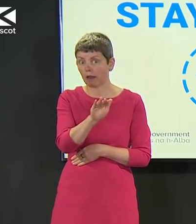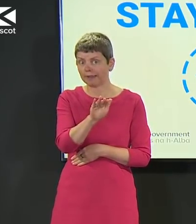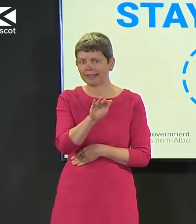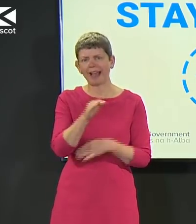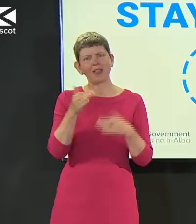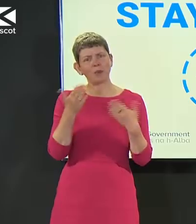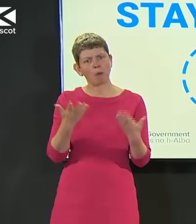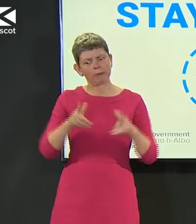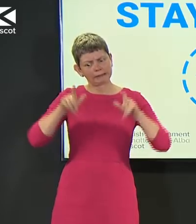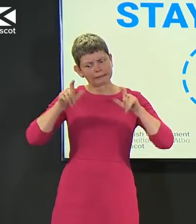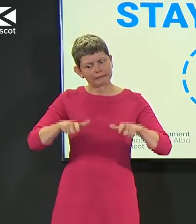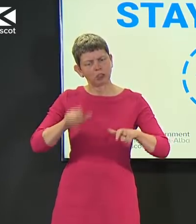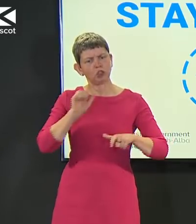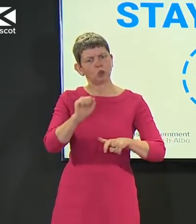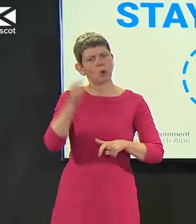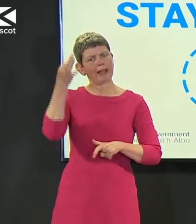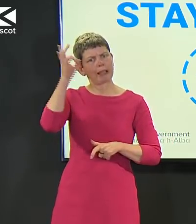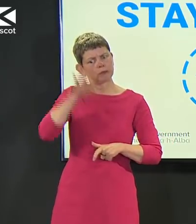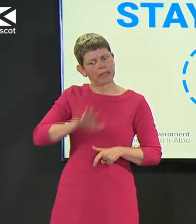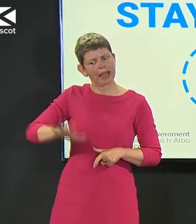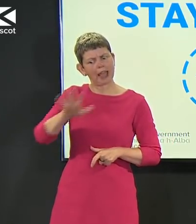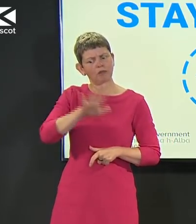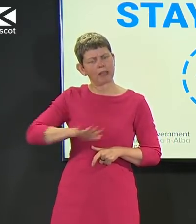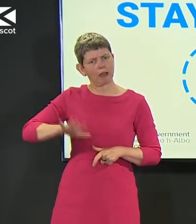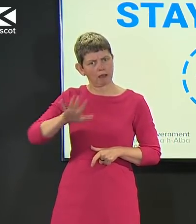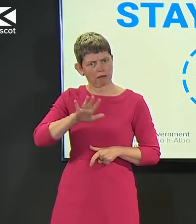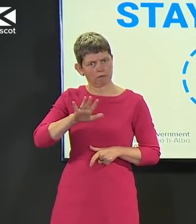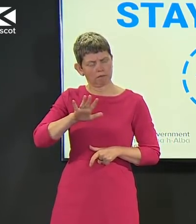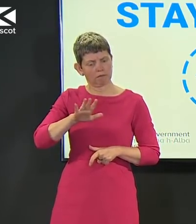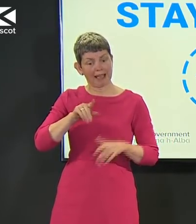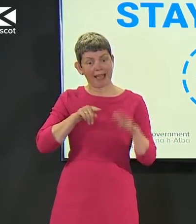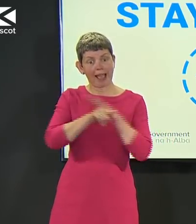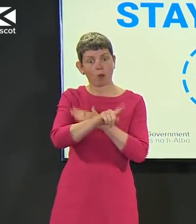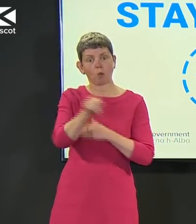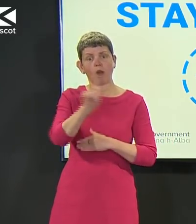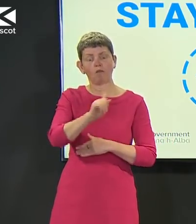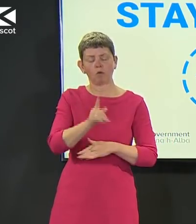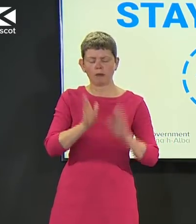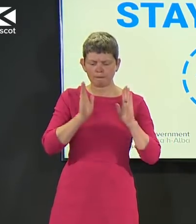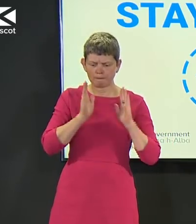authority areas except for an essential purpose and that rule was due to remain in place until